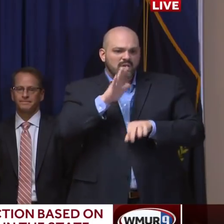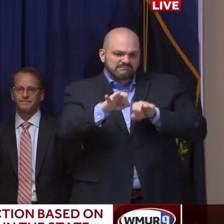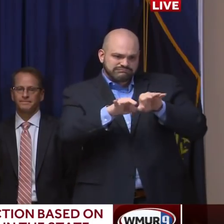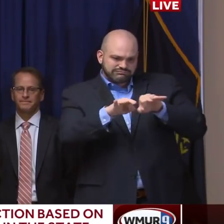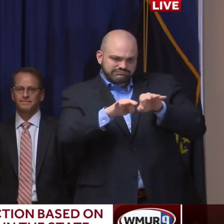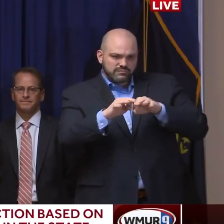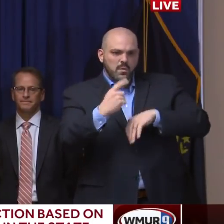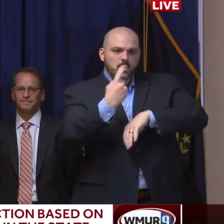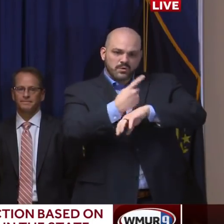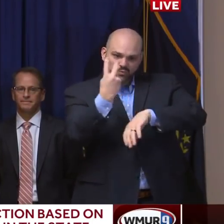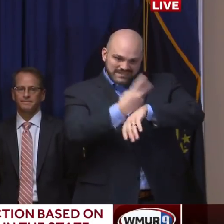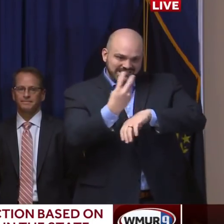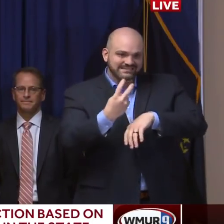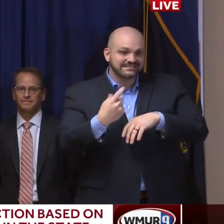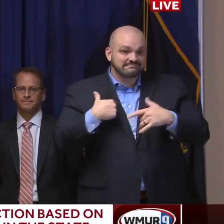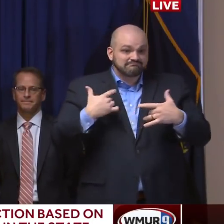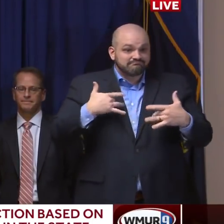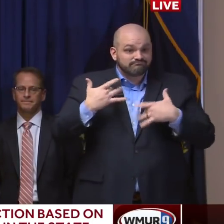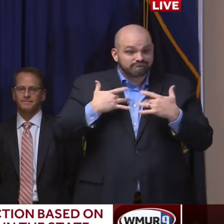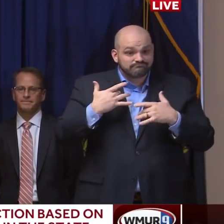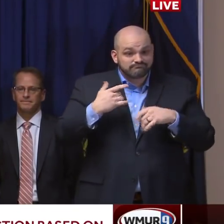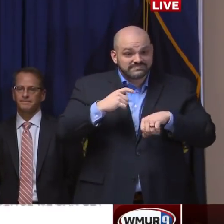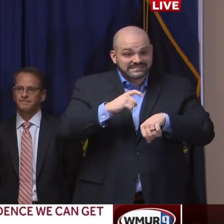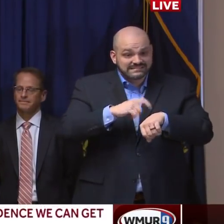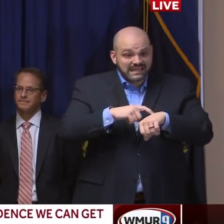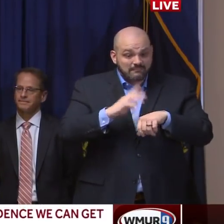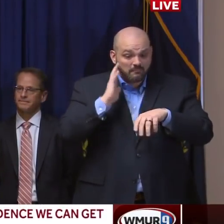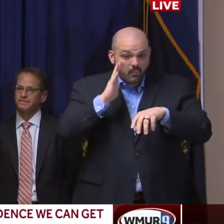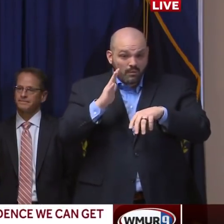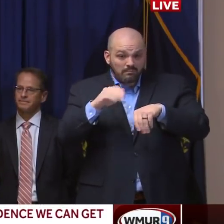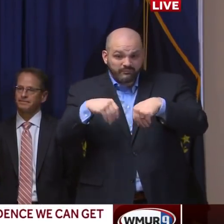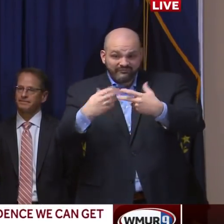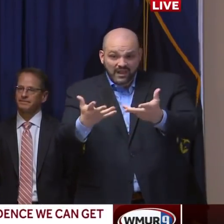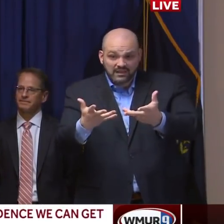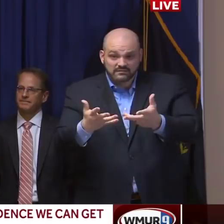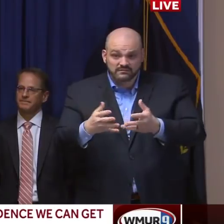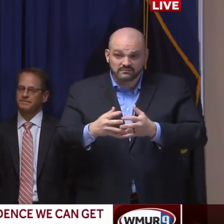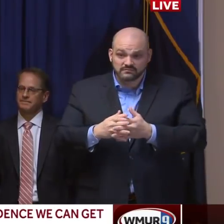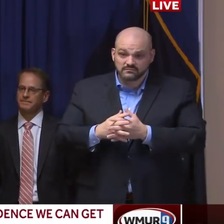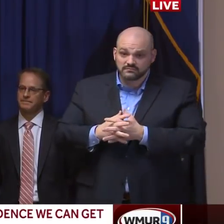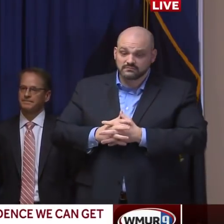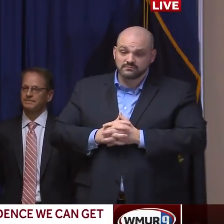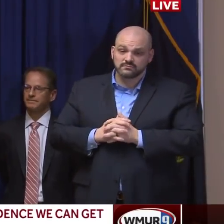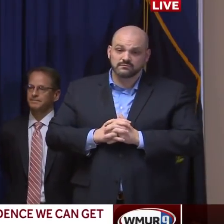WE WILL GO THROUGH THE DETAILS OF THAT IN PARTICULAR THE NEXT DAY OR SO.